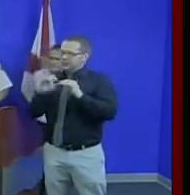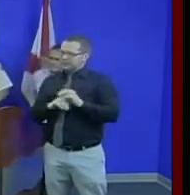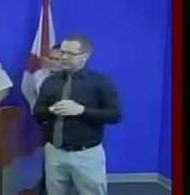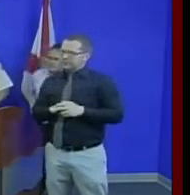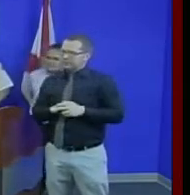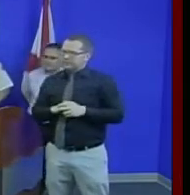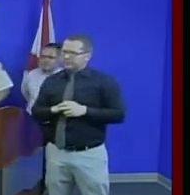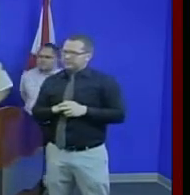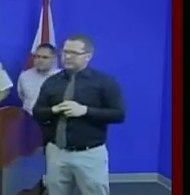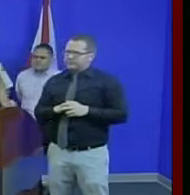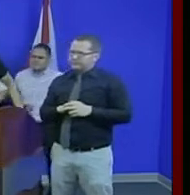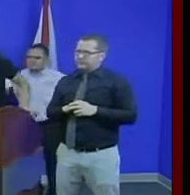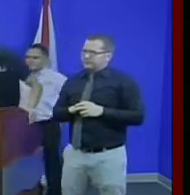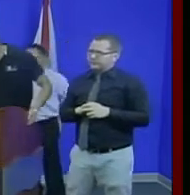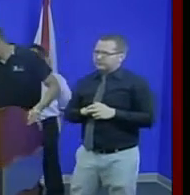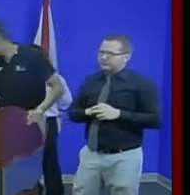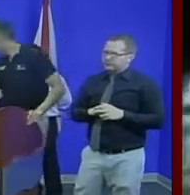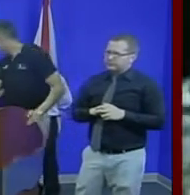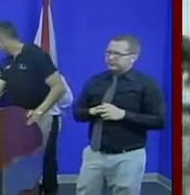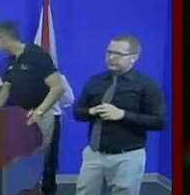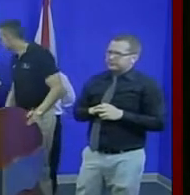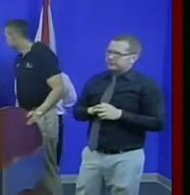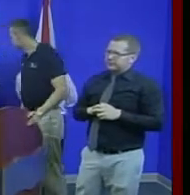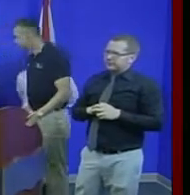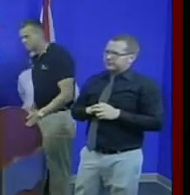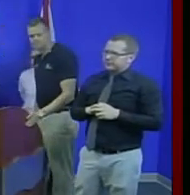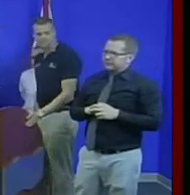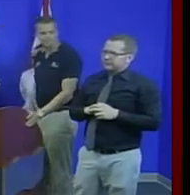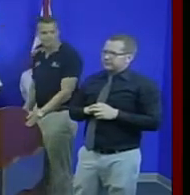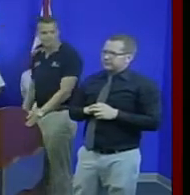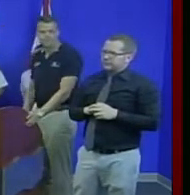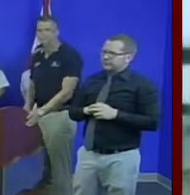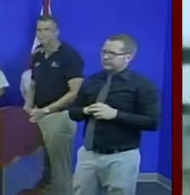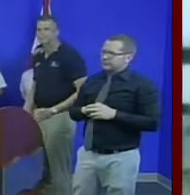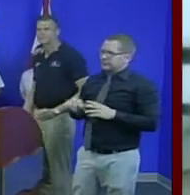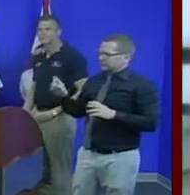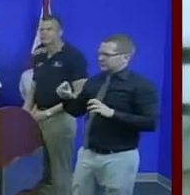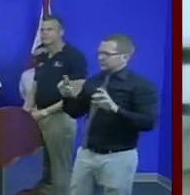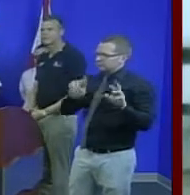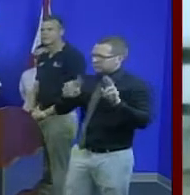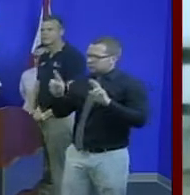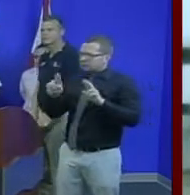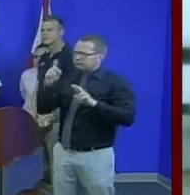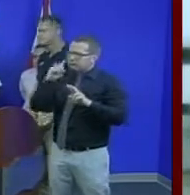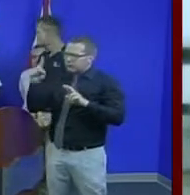OF ABOUT 7700 PEOPLE. SO THE FIRE CHIEF SAID THAT EMERGENCY ROOMS SHOW A RATE OF